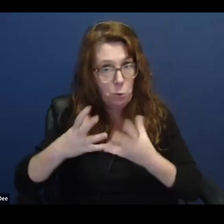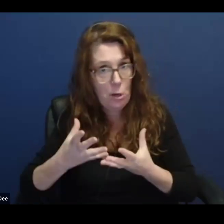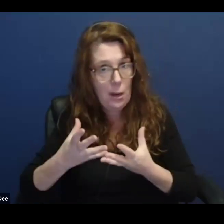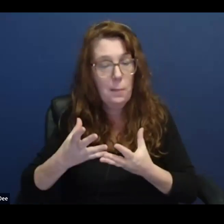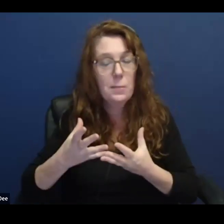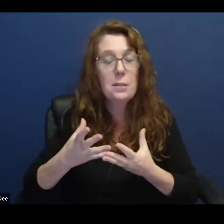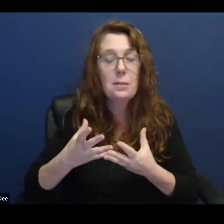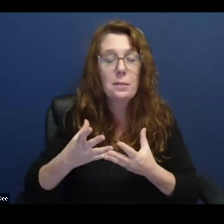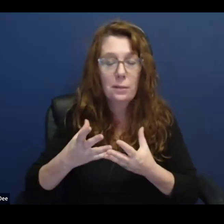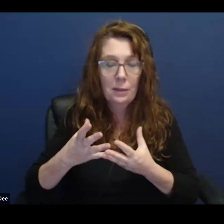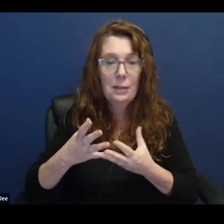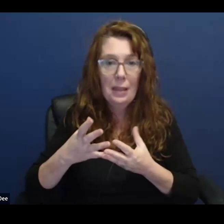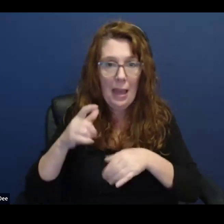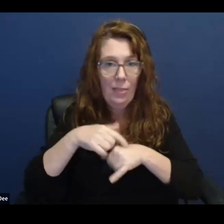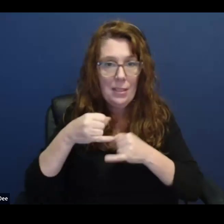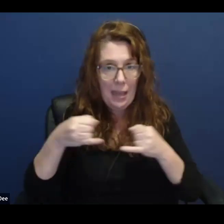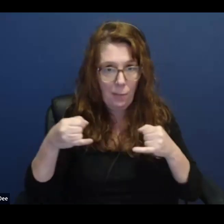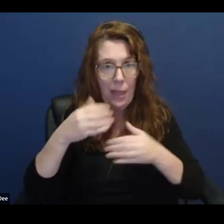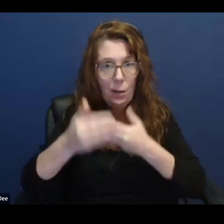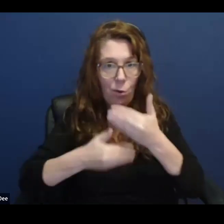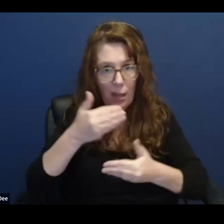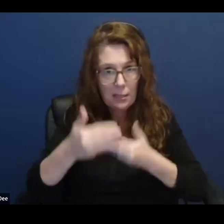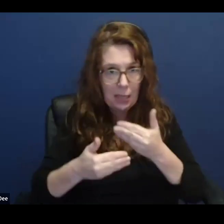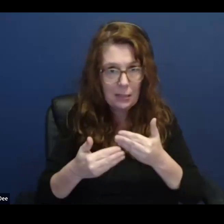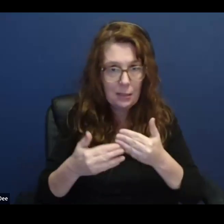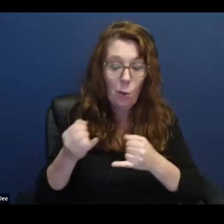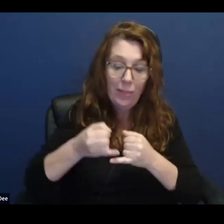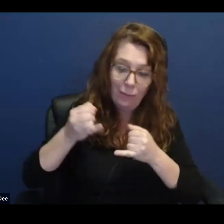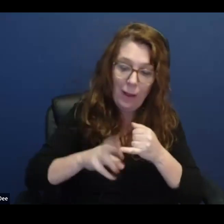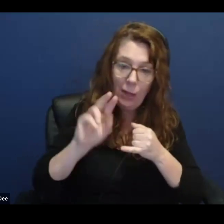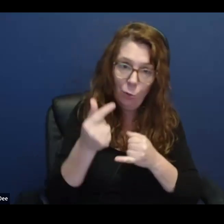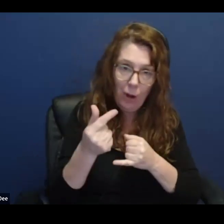on that timeline and process. And so in the final regulations, there is no